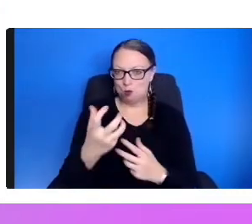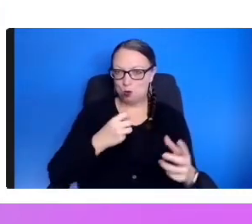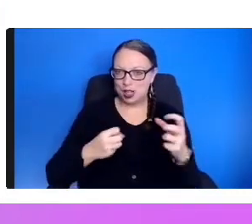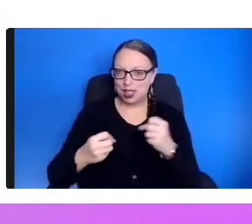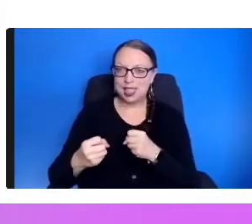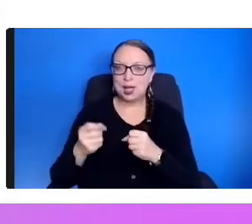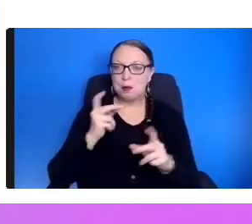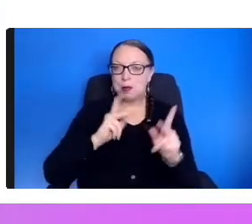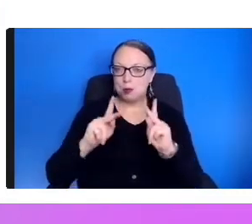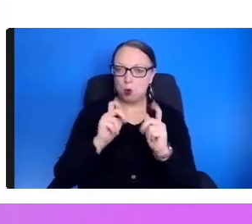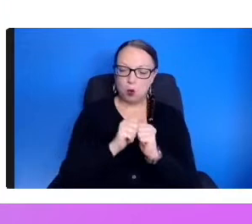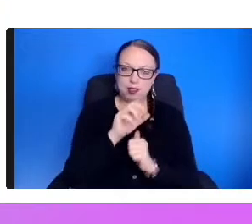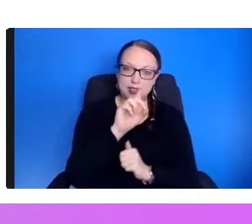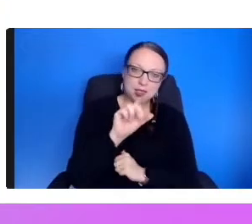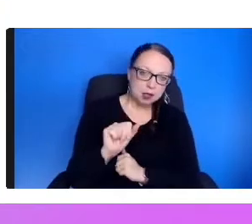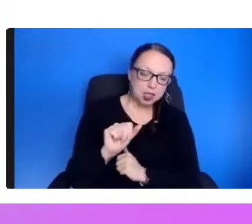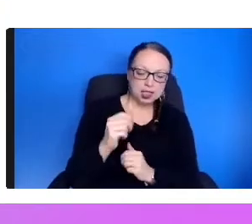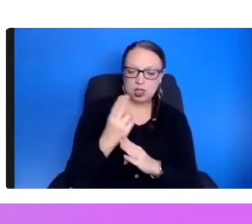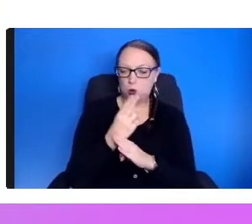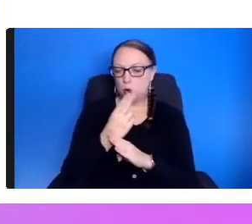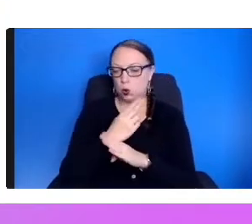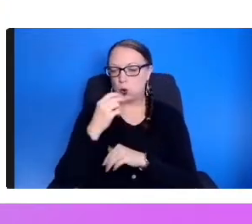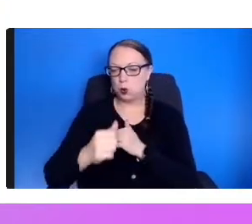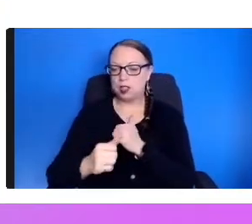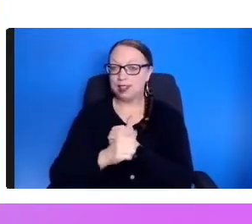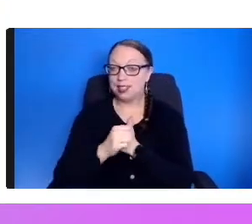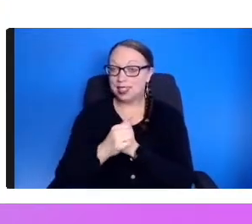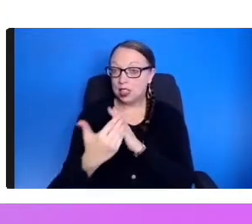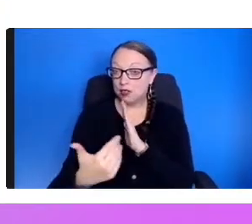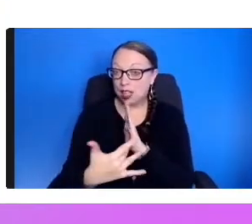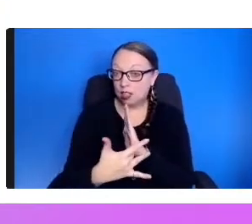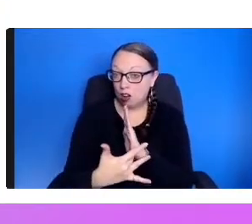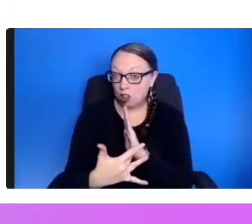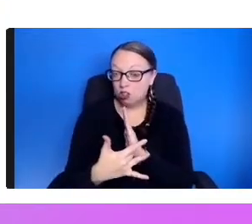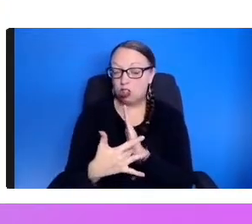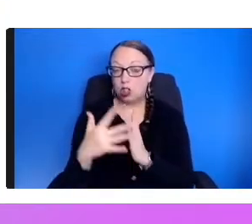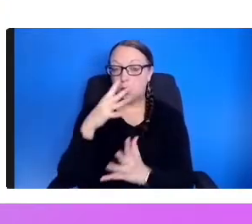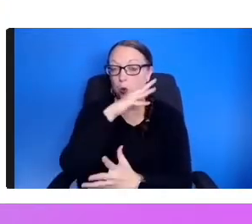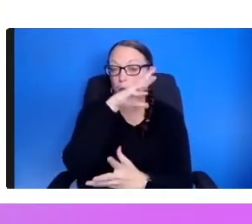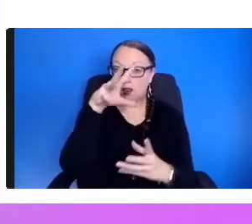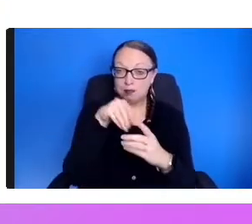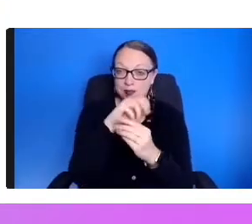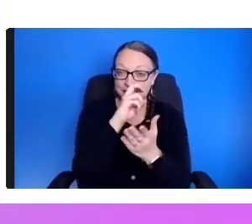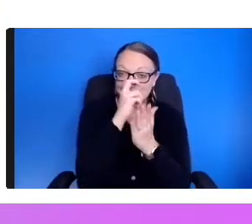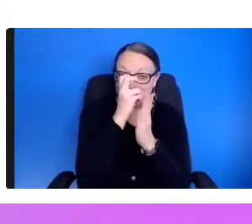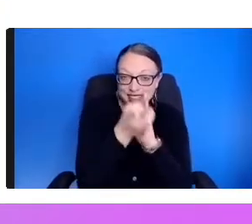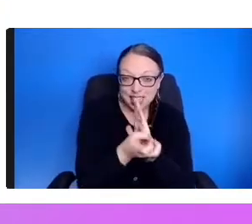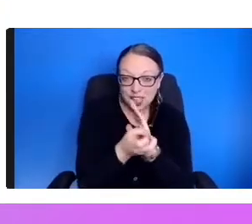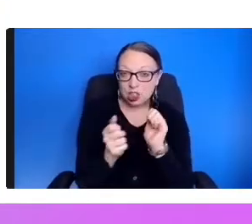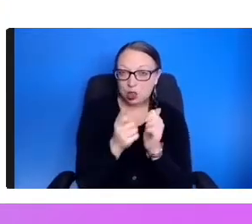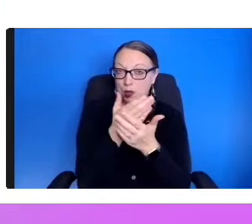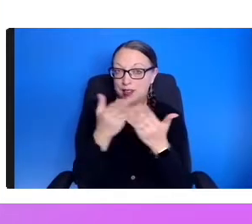who use assistive technology, who engage with things in really specifically different ways. Two reasons for this